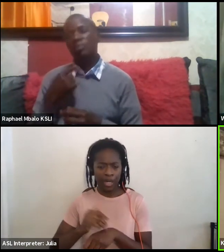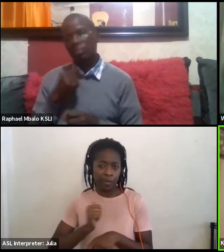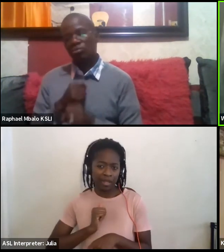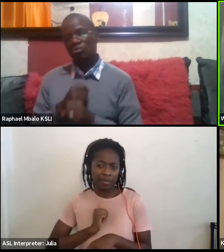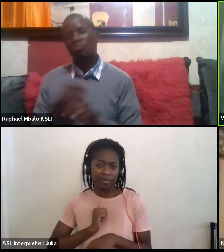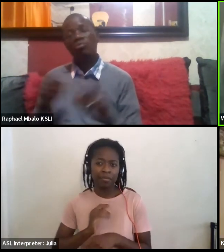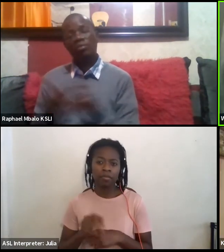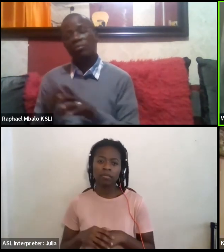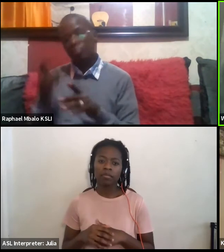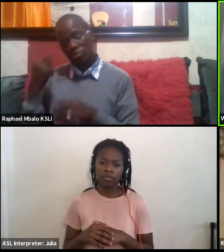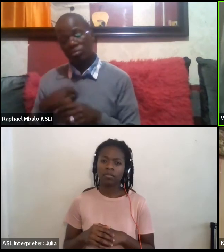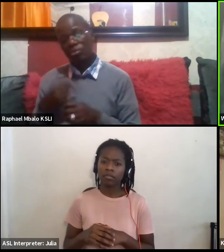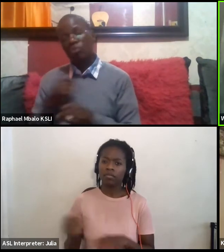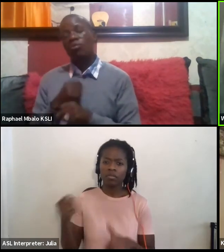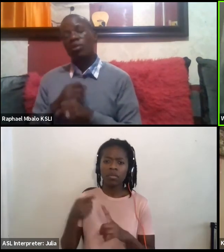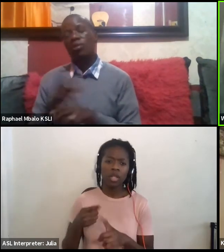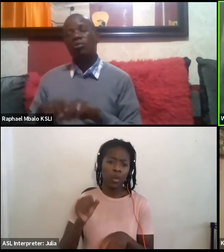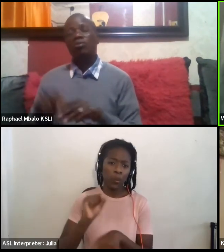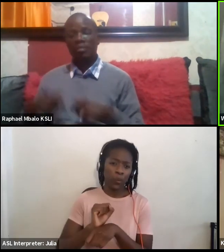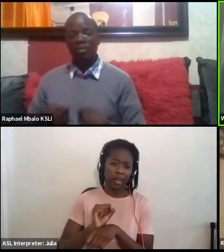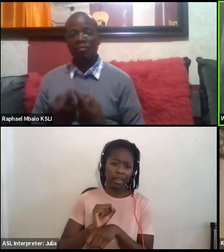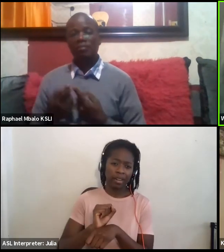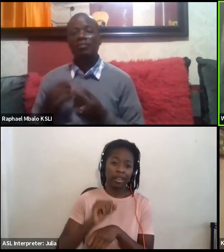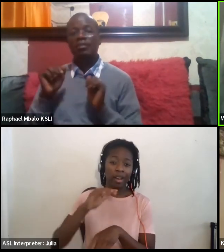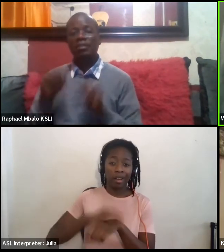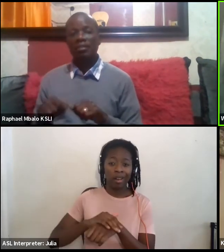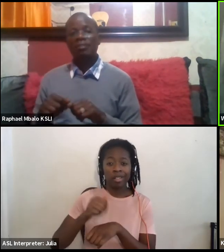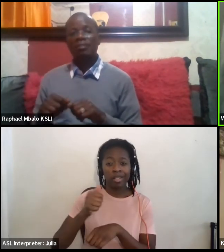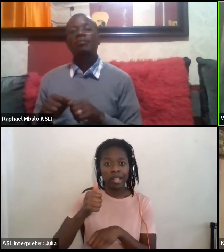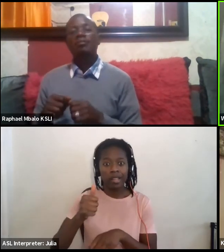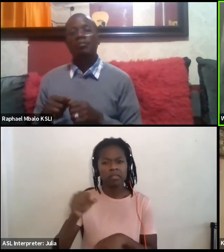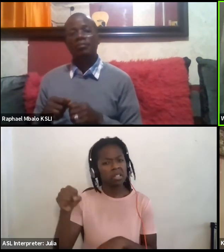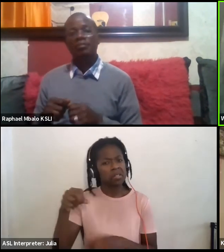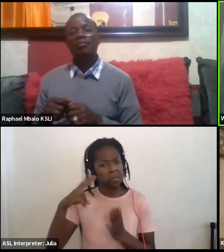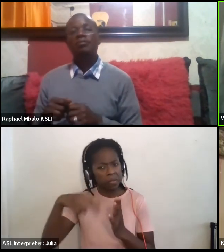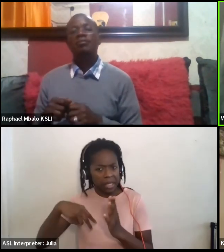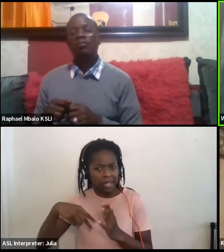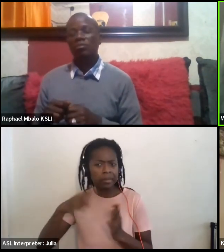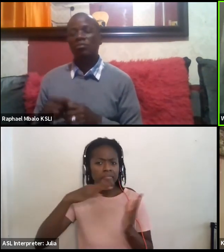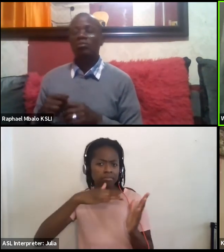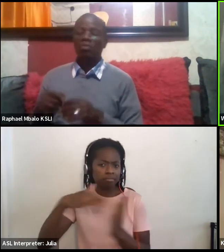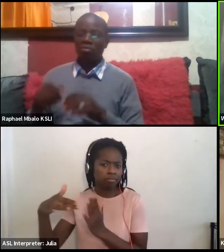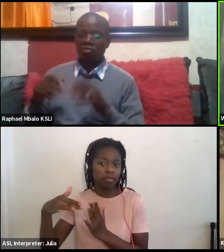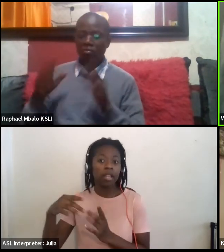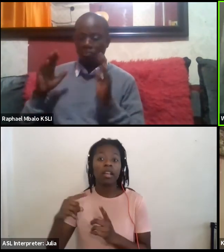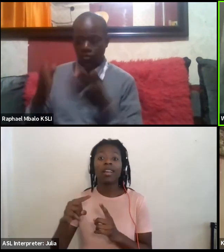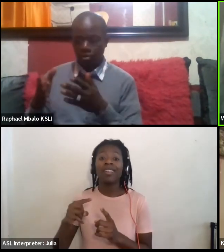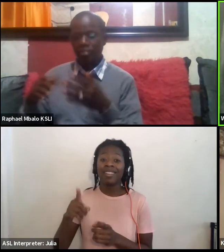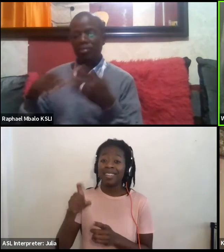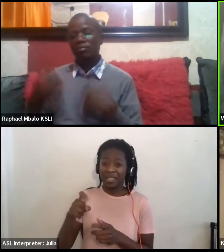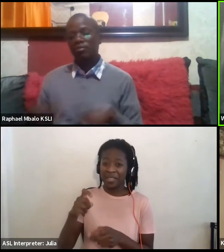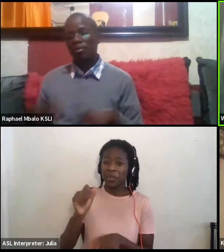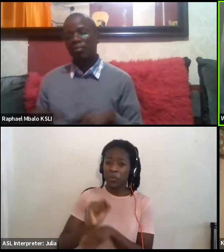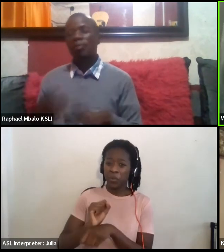So work on yourself. Just read, just work on your craft, but working on yourself and being self aware